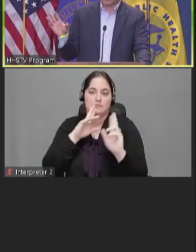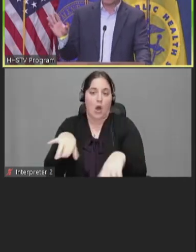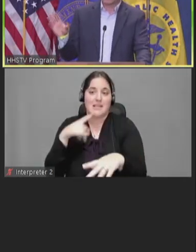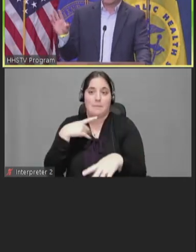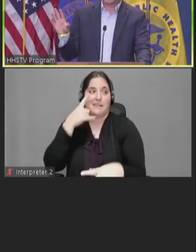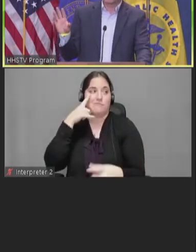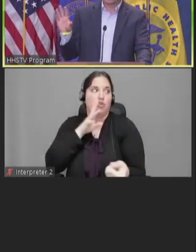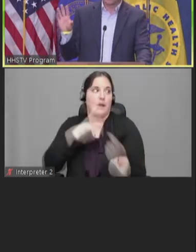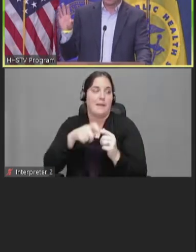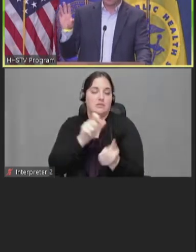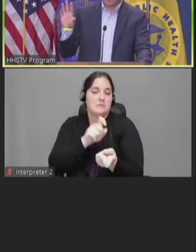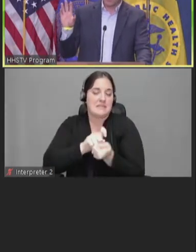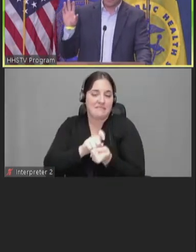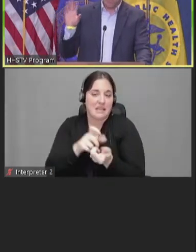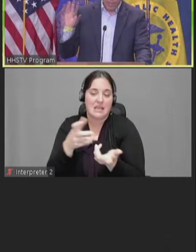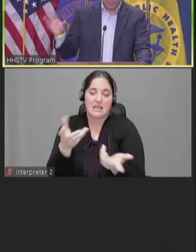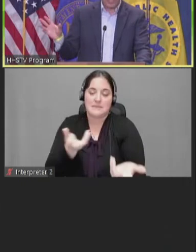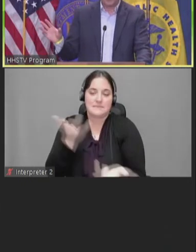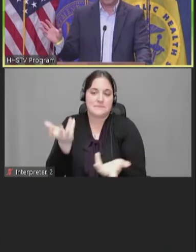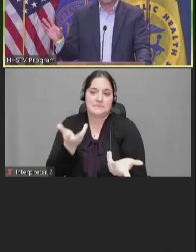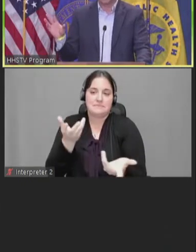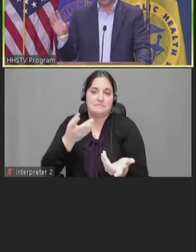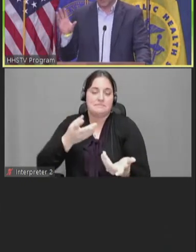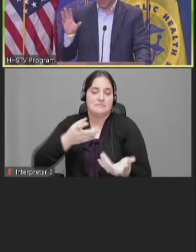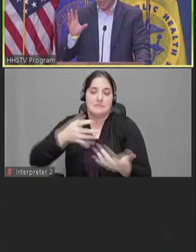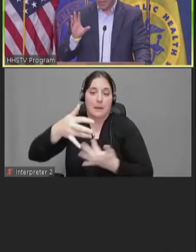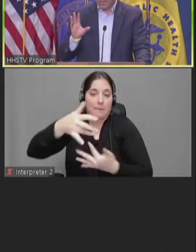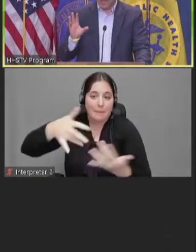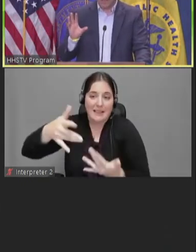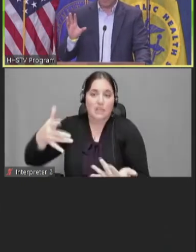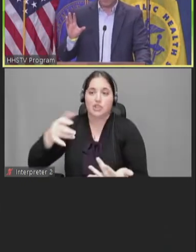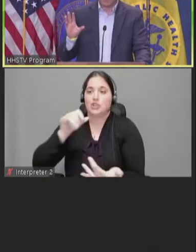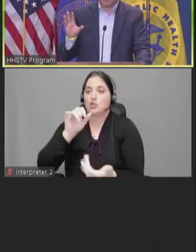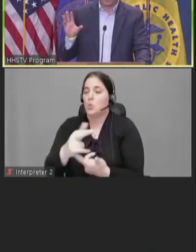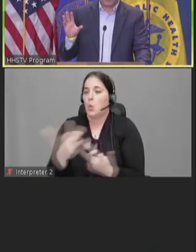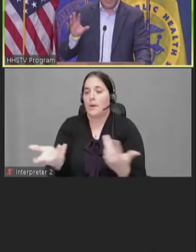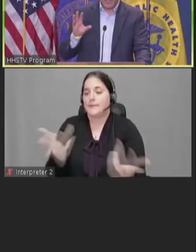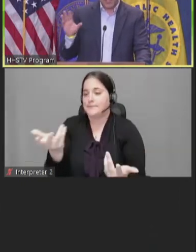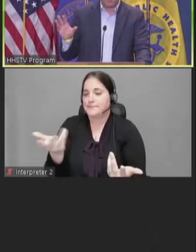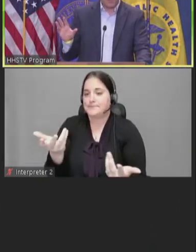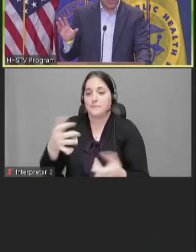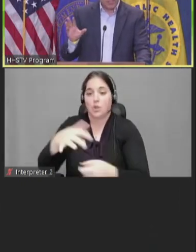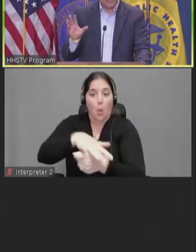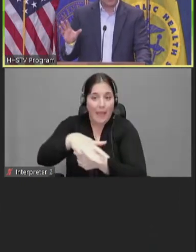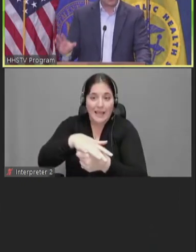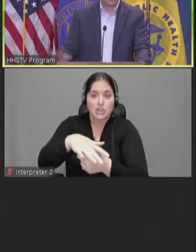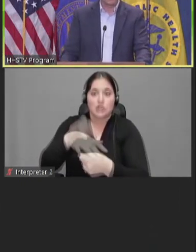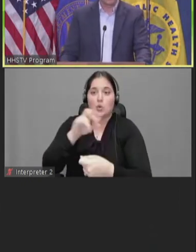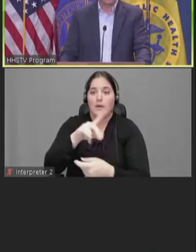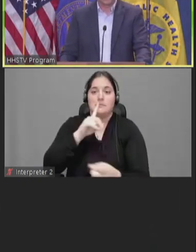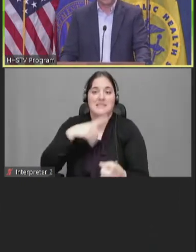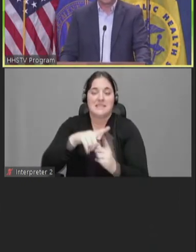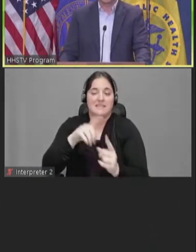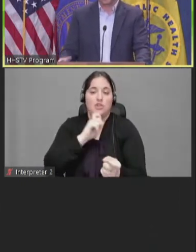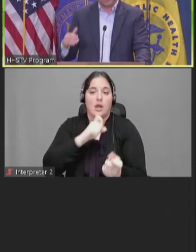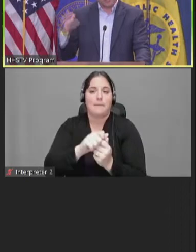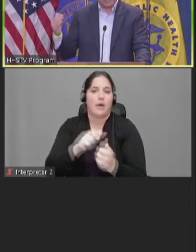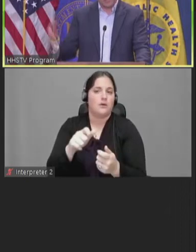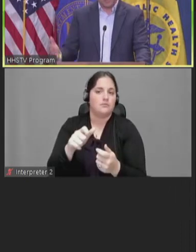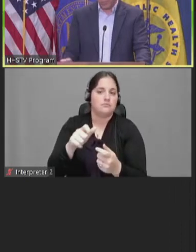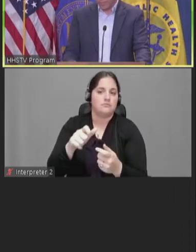populations or locations of immunity, such as mucosal immunity or durability of immunity,